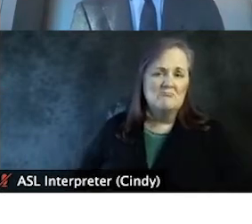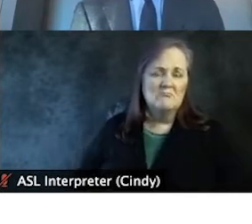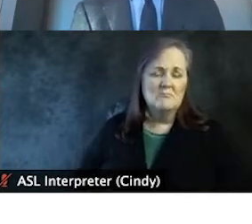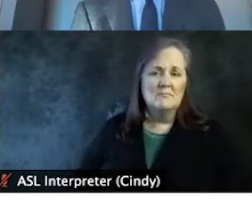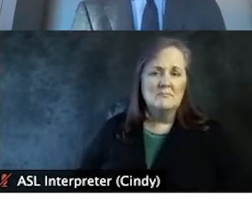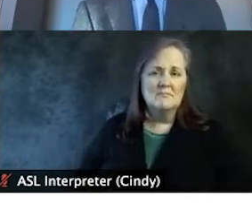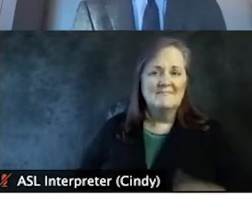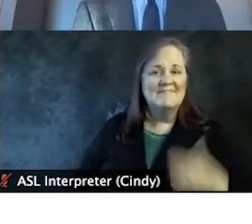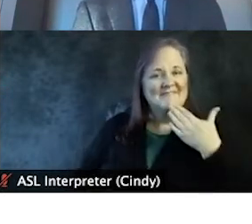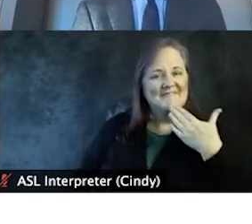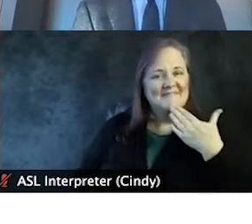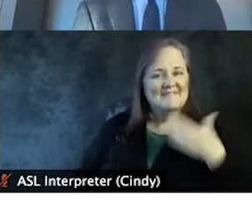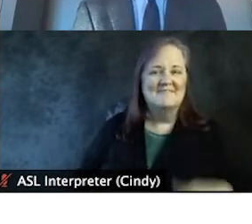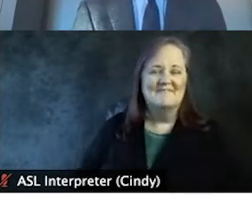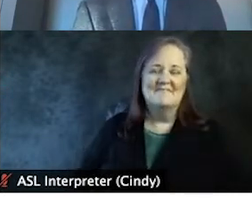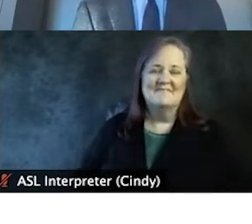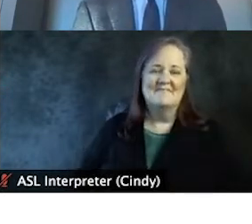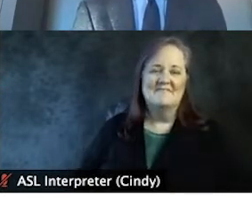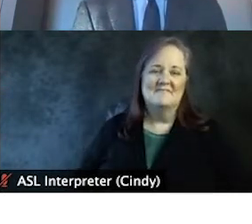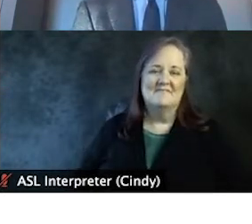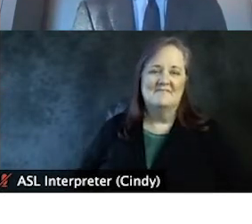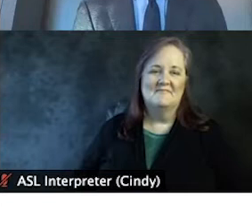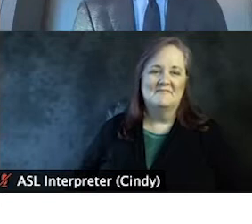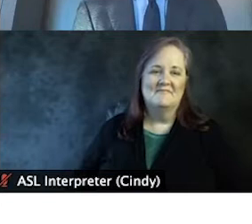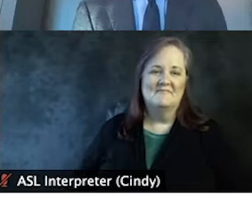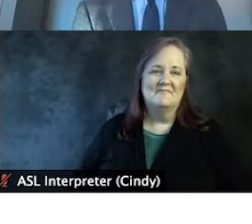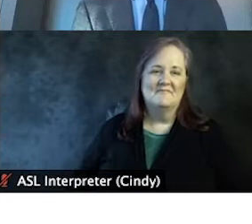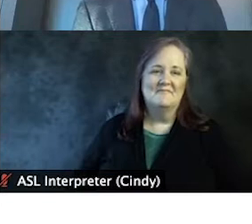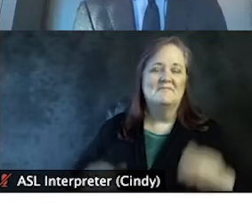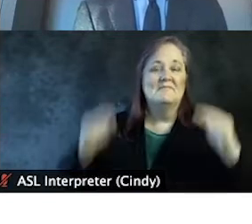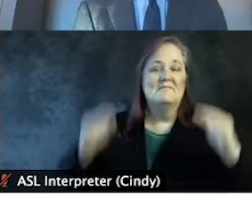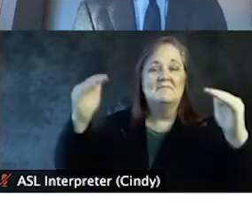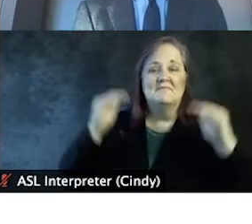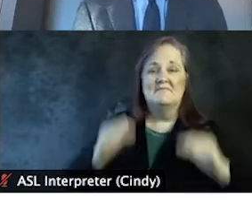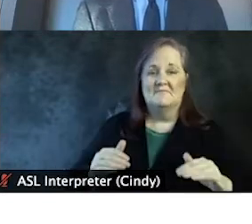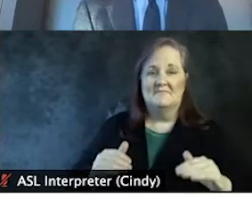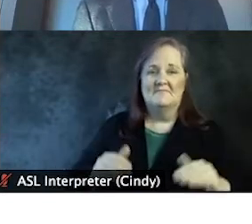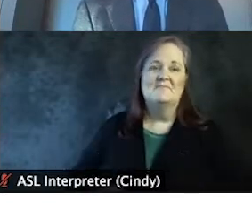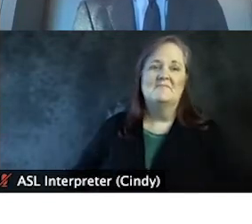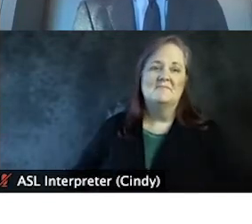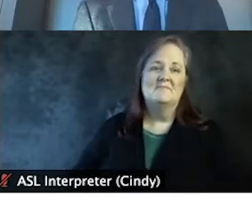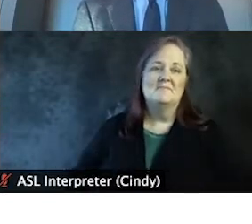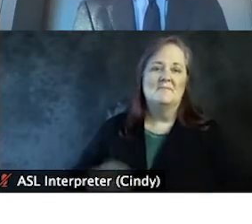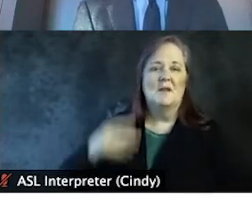by a natural disaster or contamination. These homeowners can move to a new home of equal